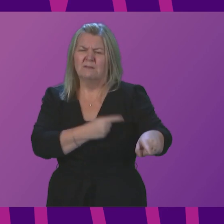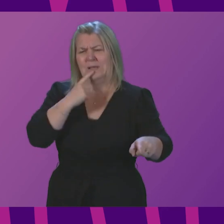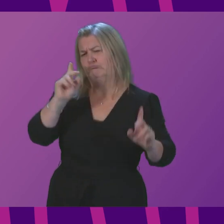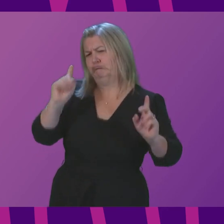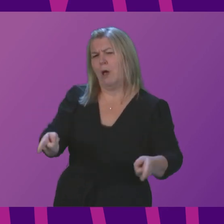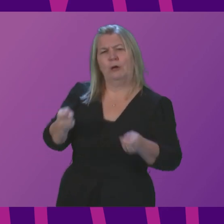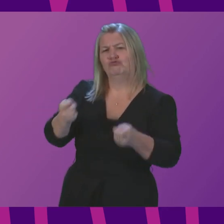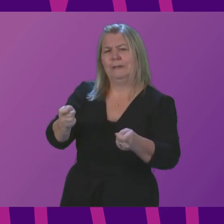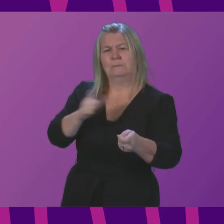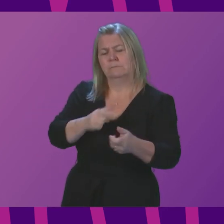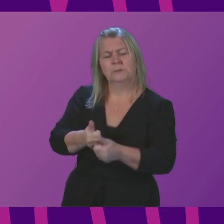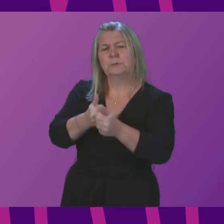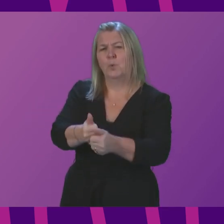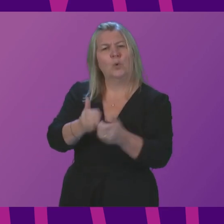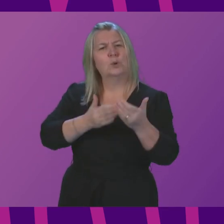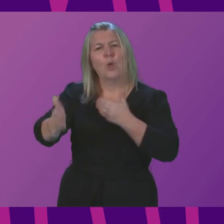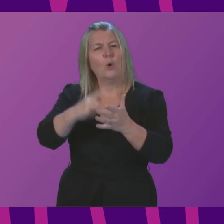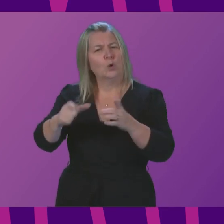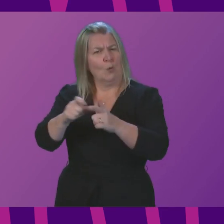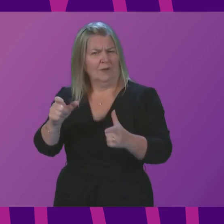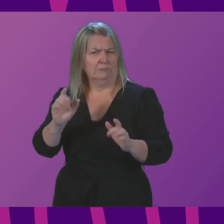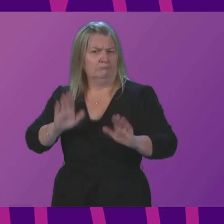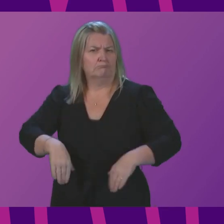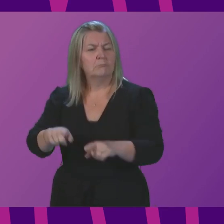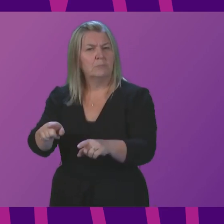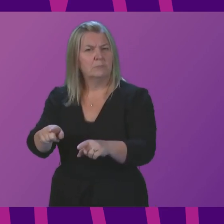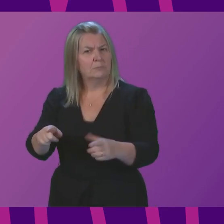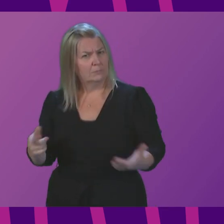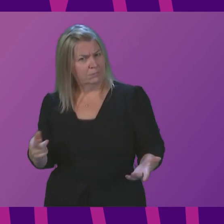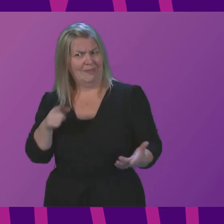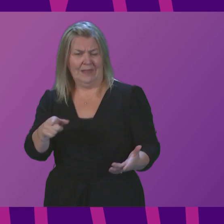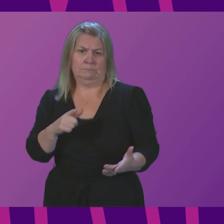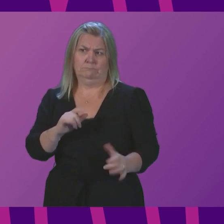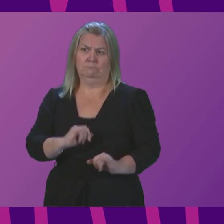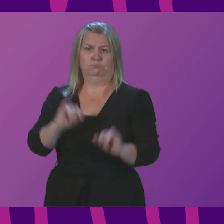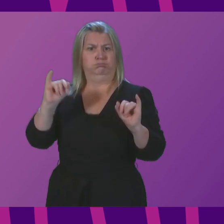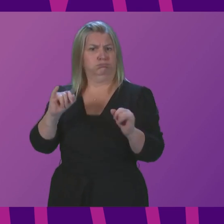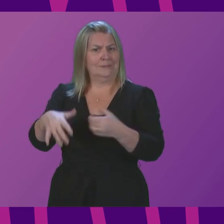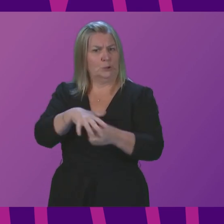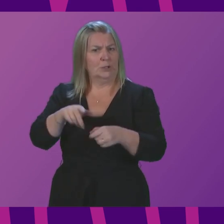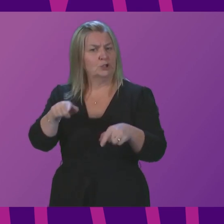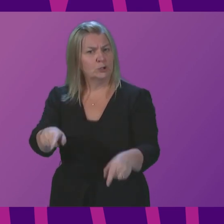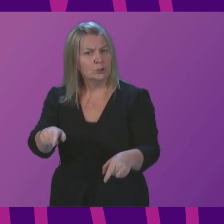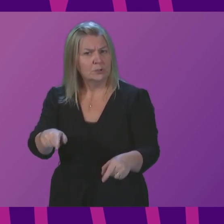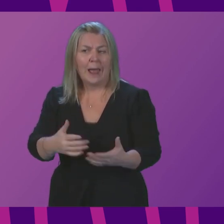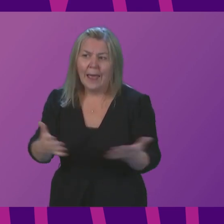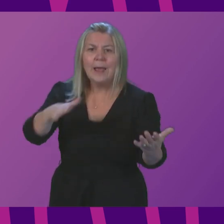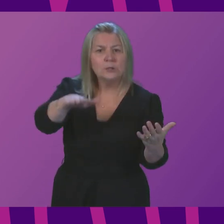That is a shocking situation for any constituent and any child who feels that they are being